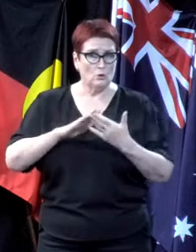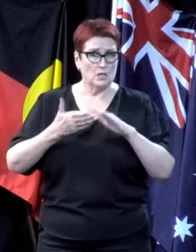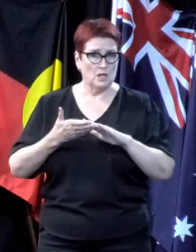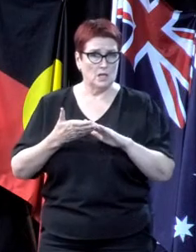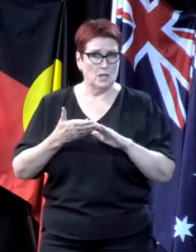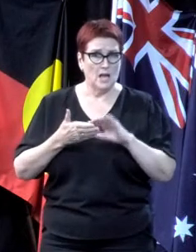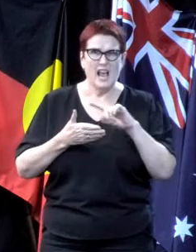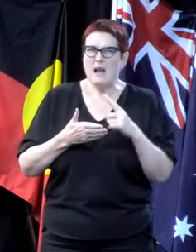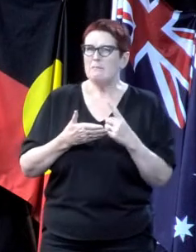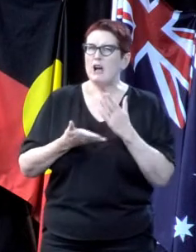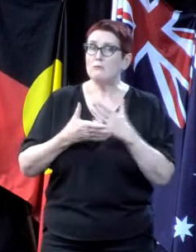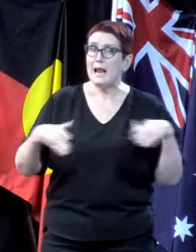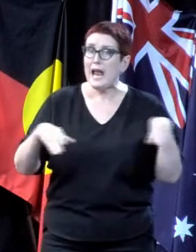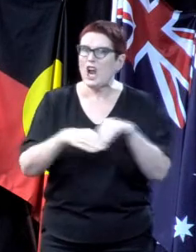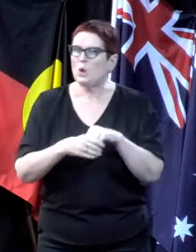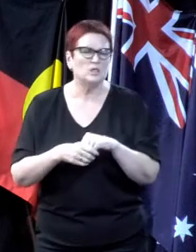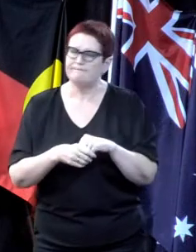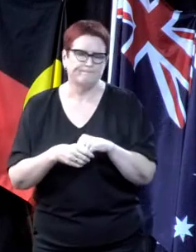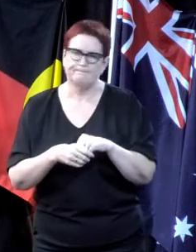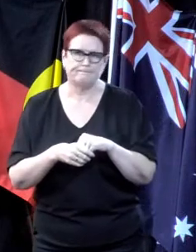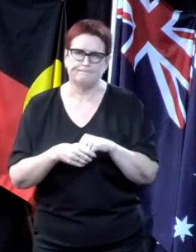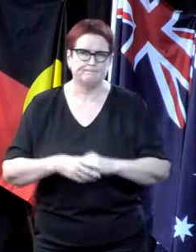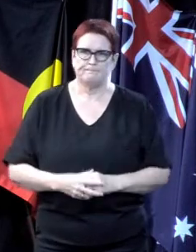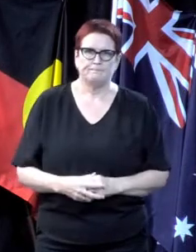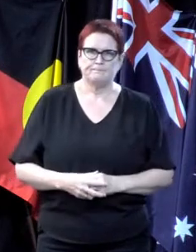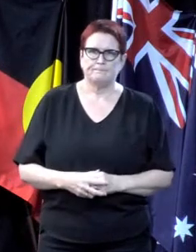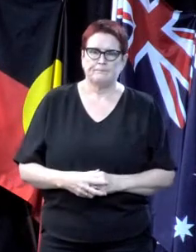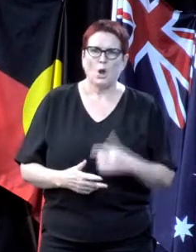So we recognised that there was a collection of young people here, and